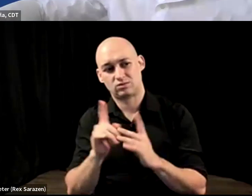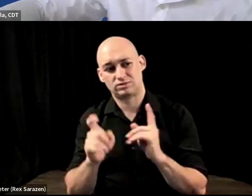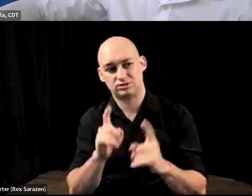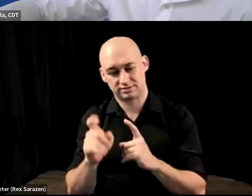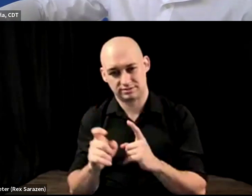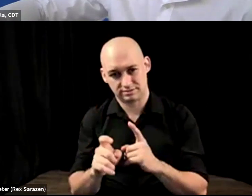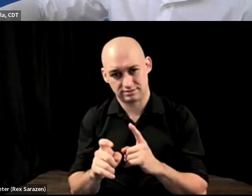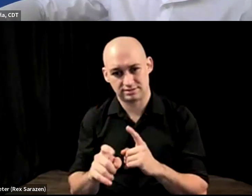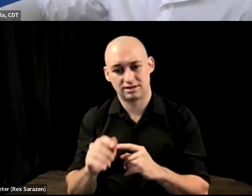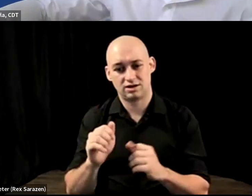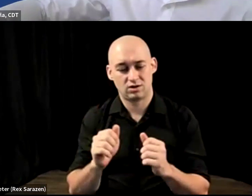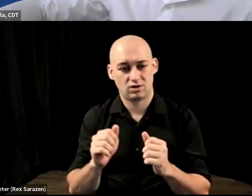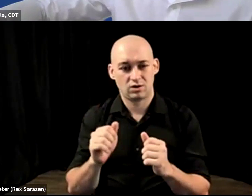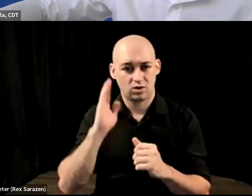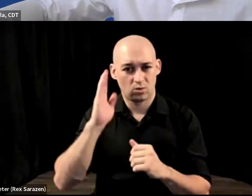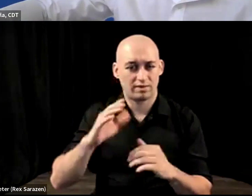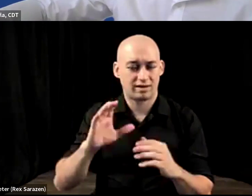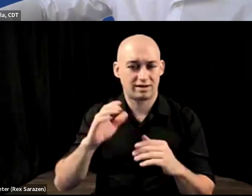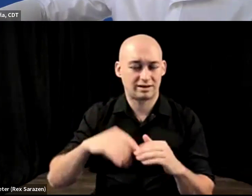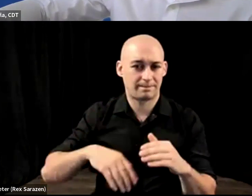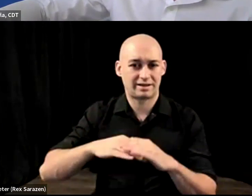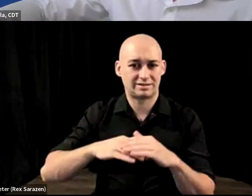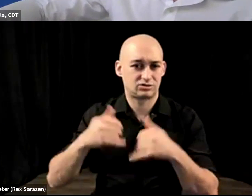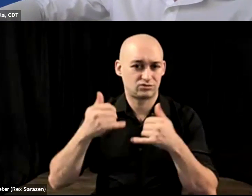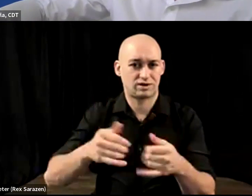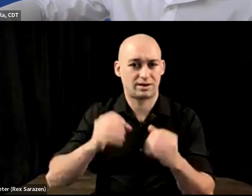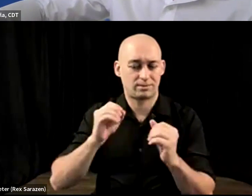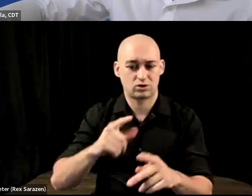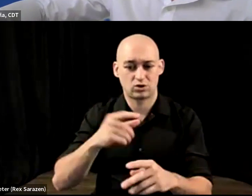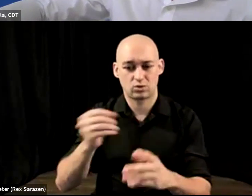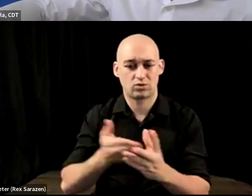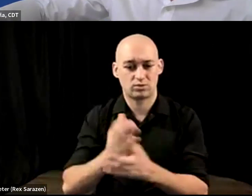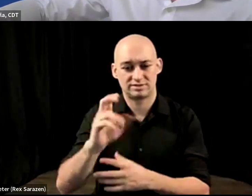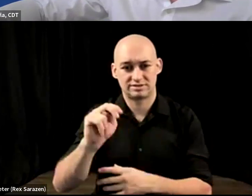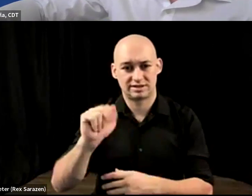will the Capacity Grant opportunities go through the CMAS process for applications. So, we might